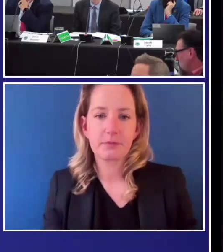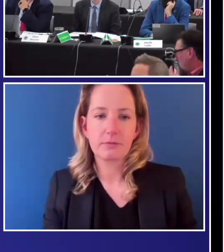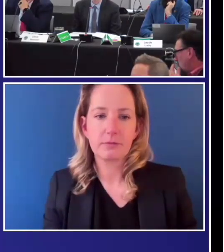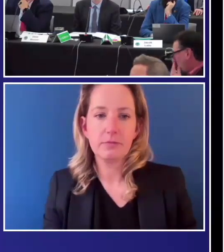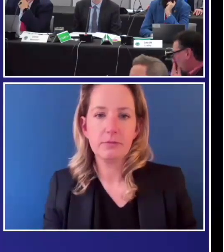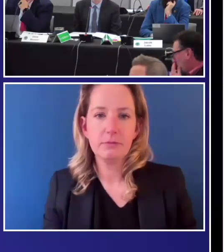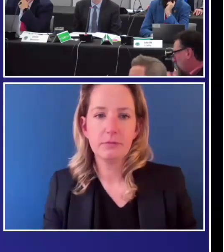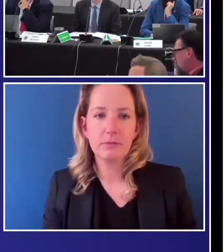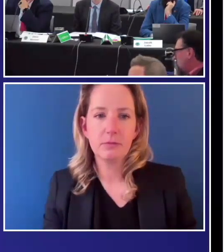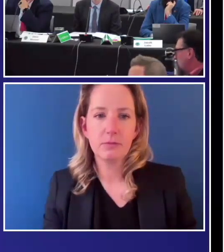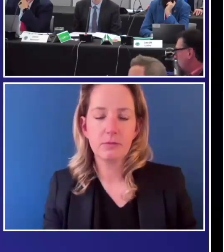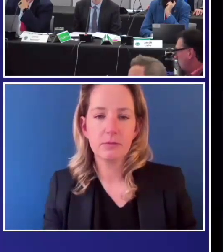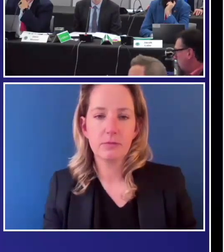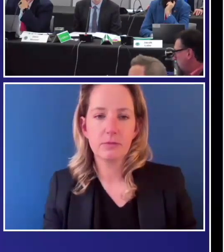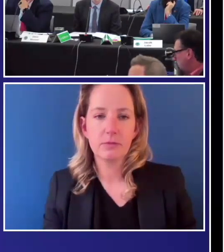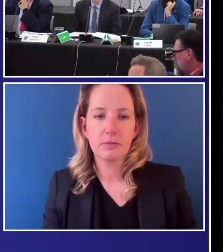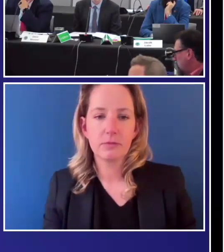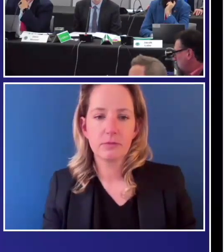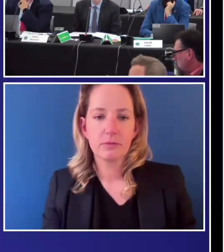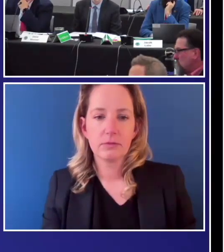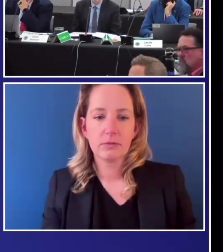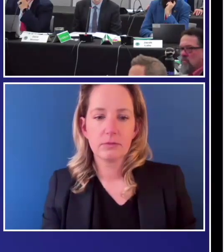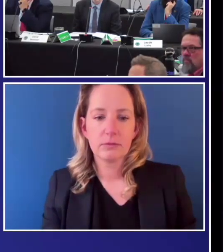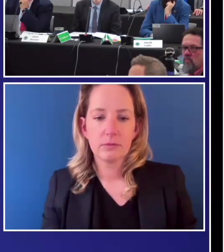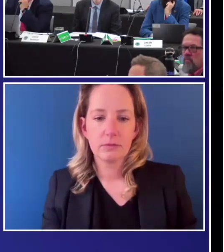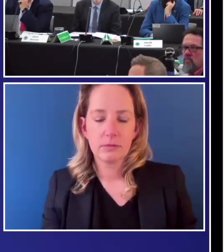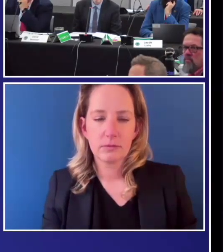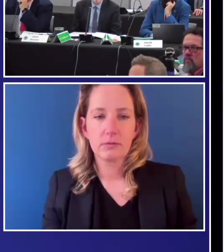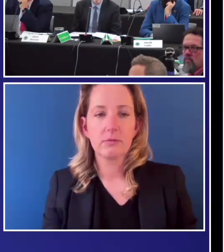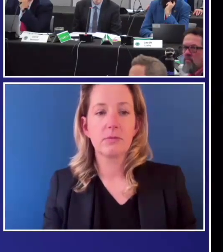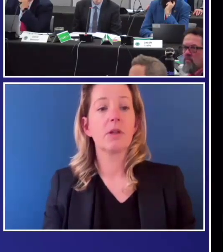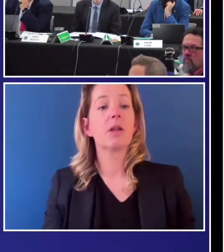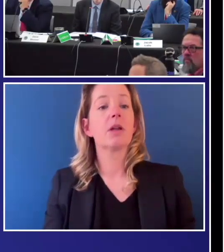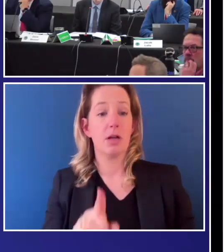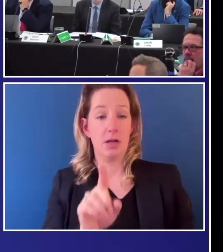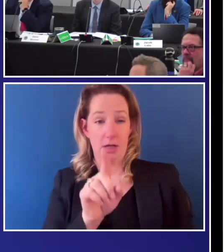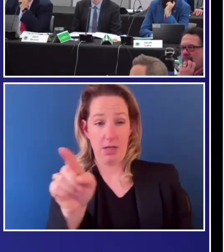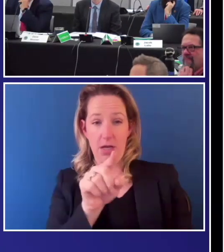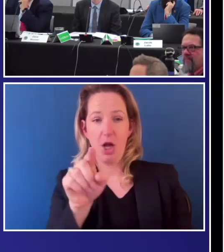So, real quick, let me talk through the definition of student. If you could scroll up a little bit, Andrea.